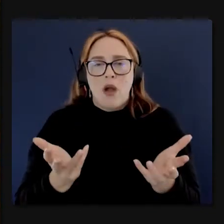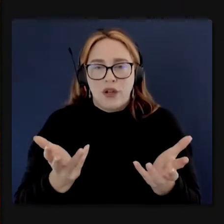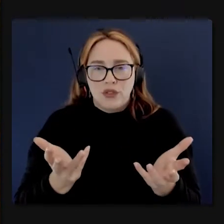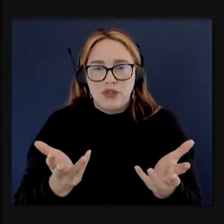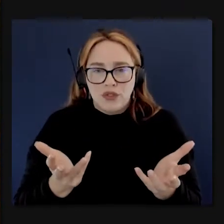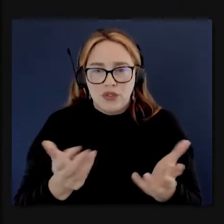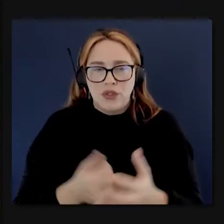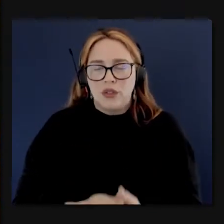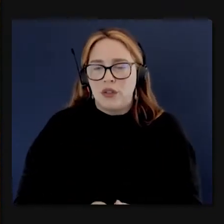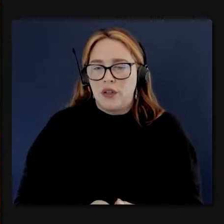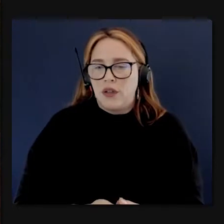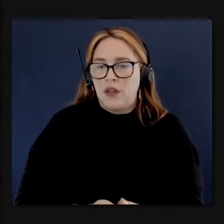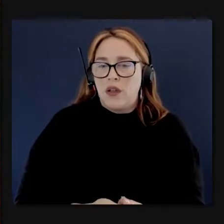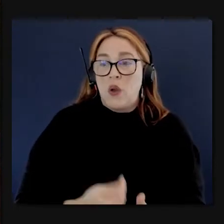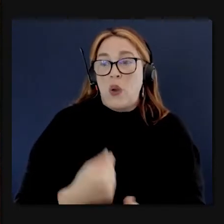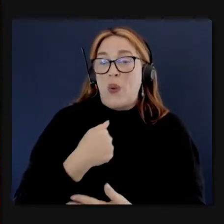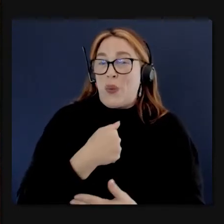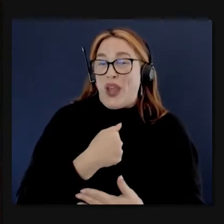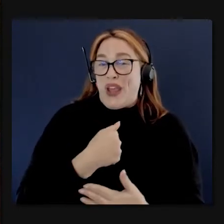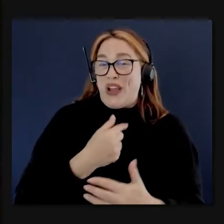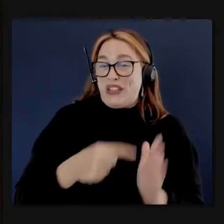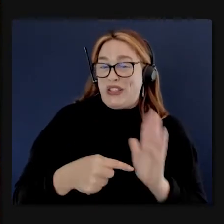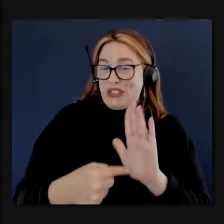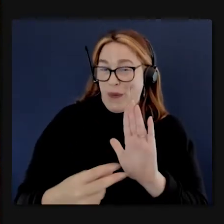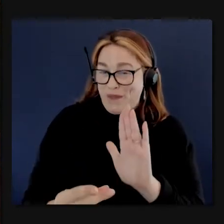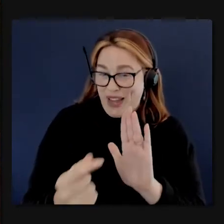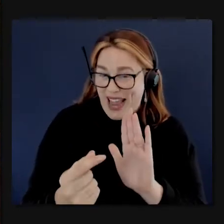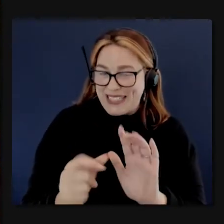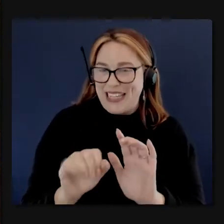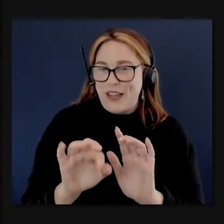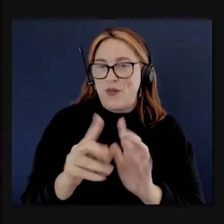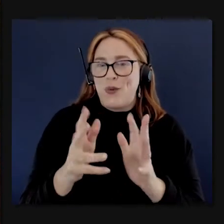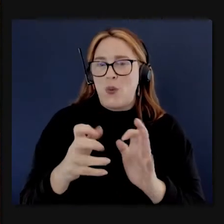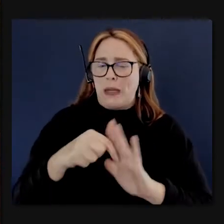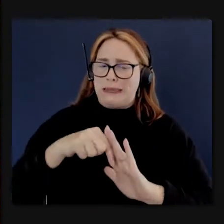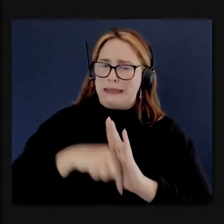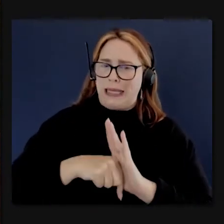And yeah, we are running through this park fast. If you want to get a deeper understanding,